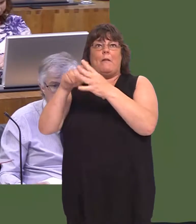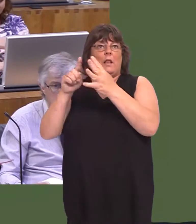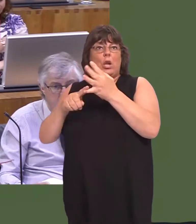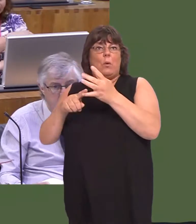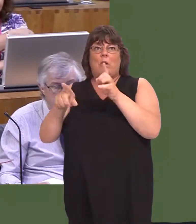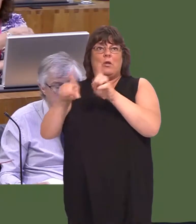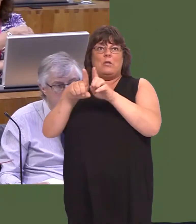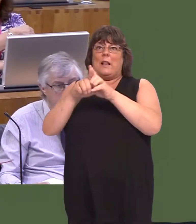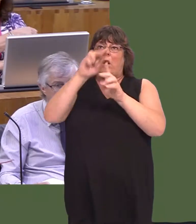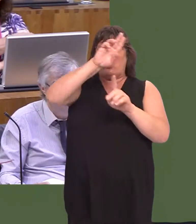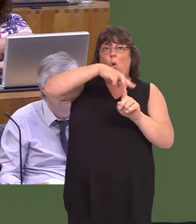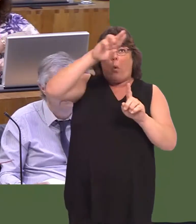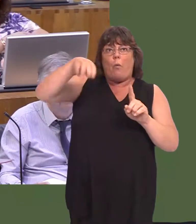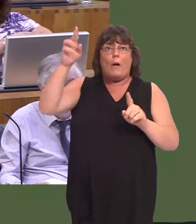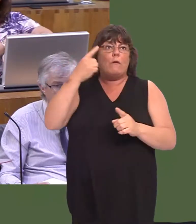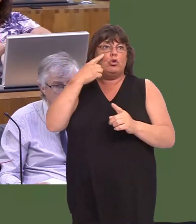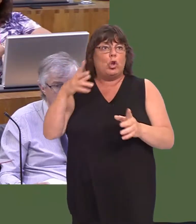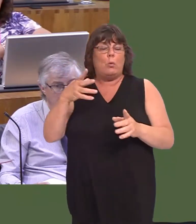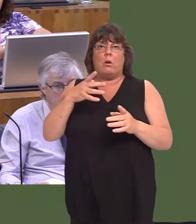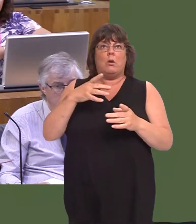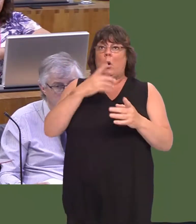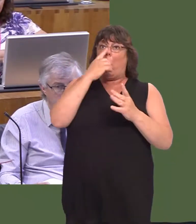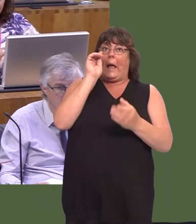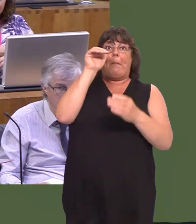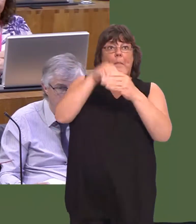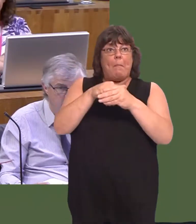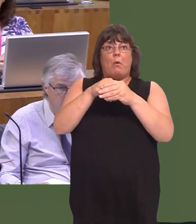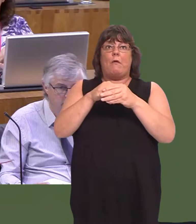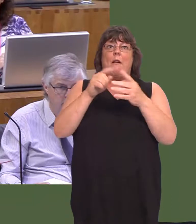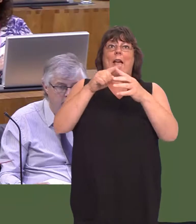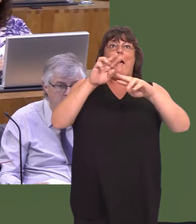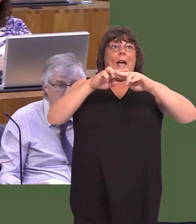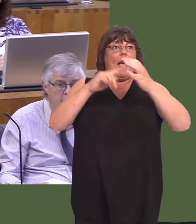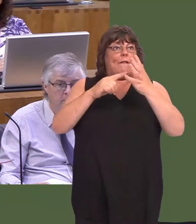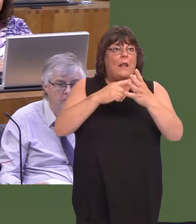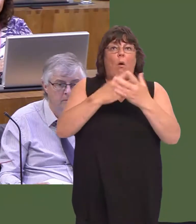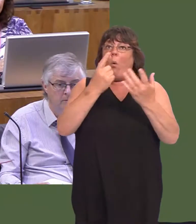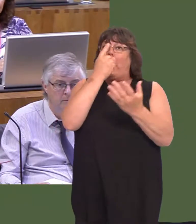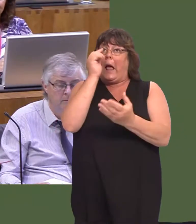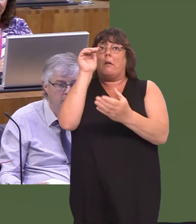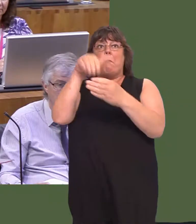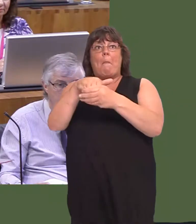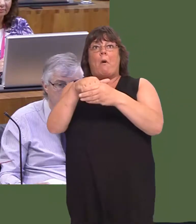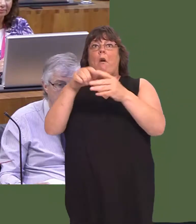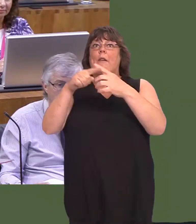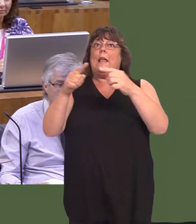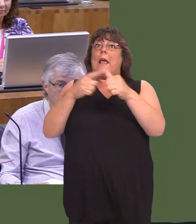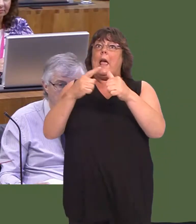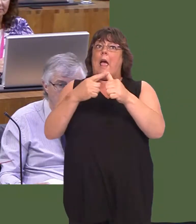I donít rule out membership of EFTA. I donít rule out membership of the EEA, for that matter either, particularly in the short term.